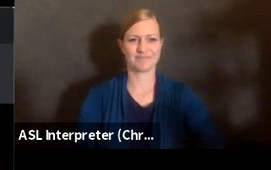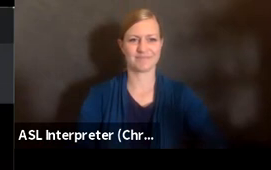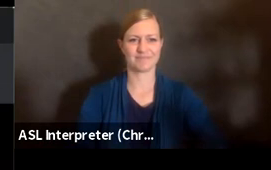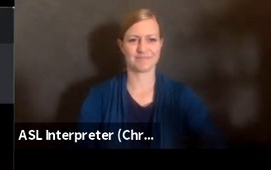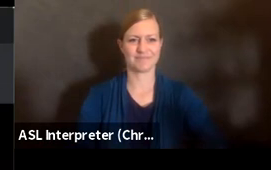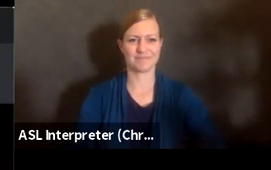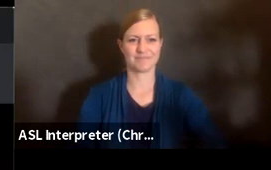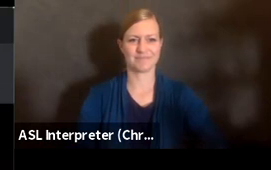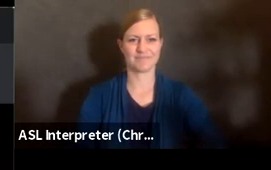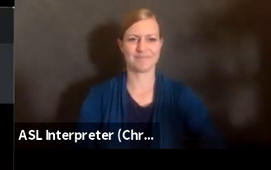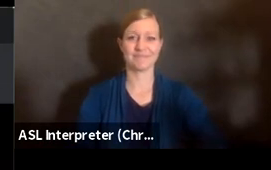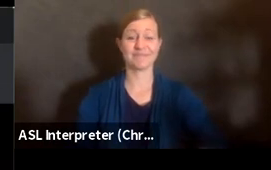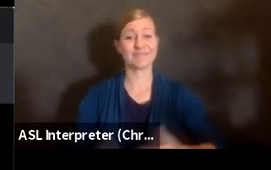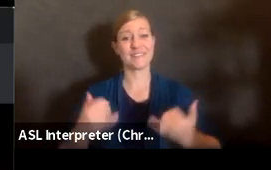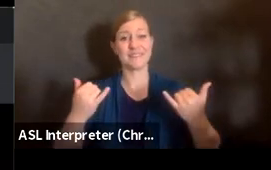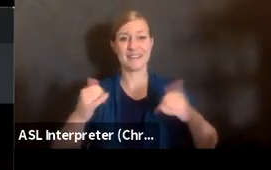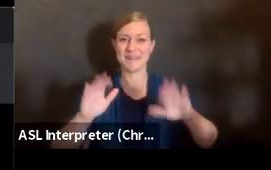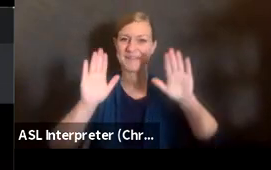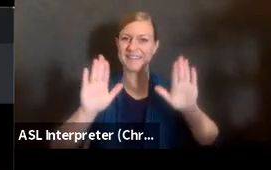Jeff Crawford: So wonderful Thursday in the Pacific Northwest.